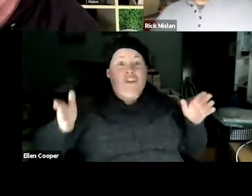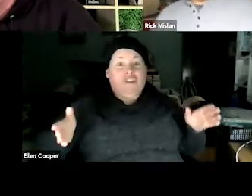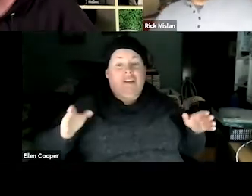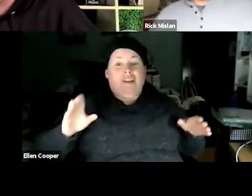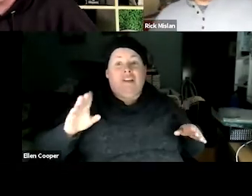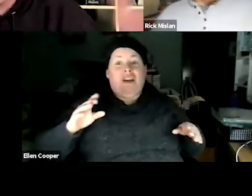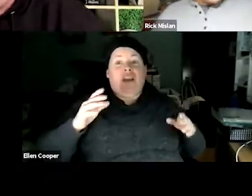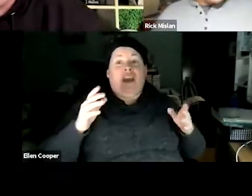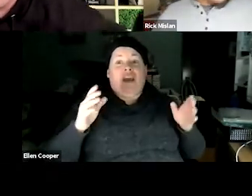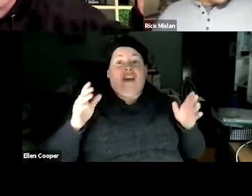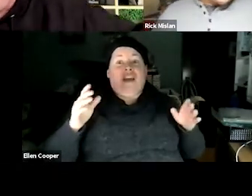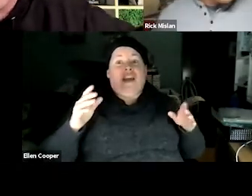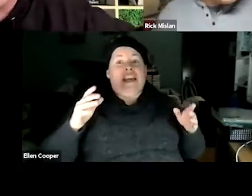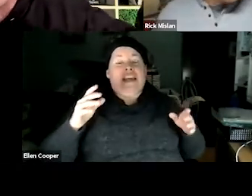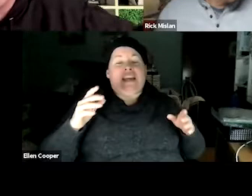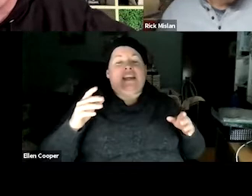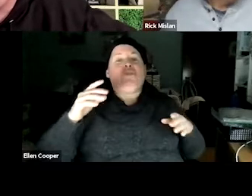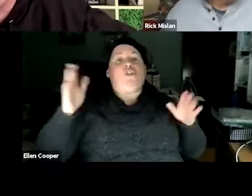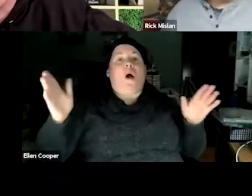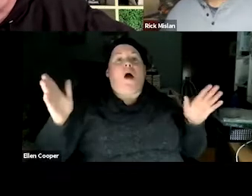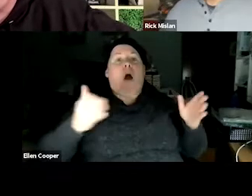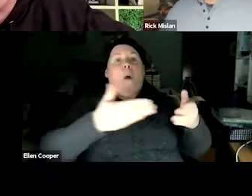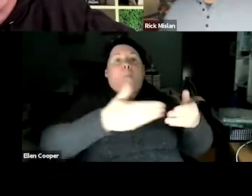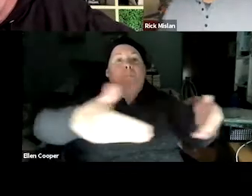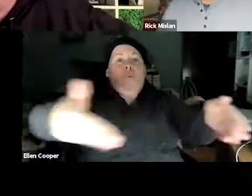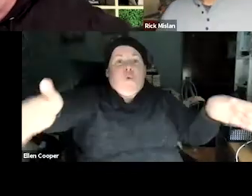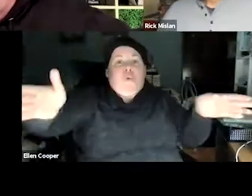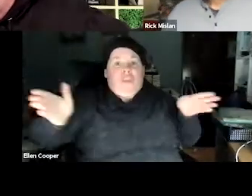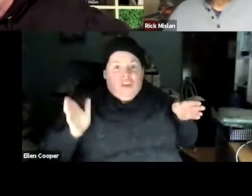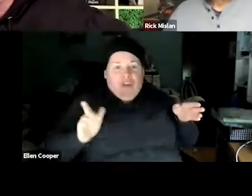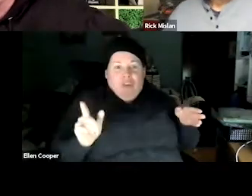CalebBarlow: There's a soundproof booth that they're in. And a whole audience of